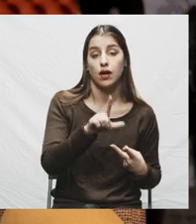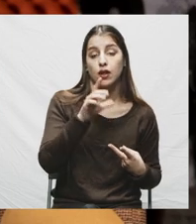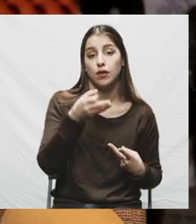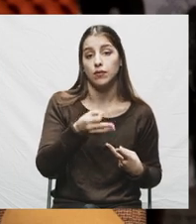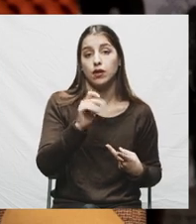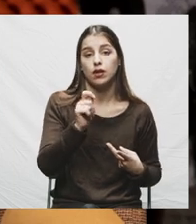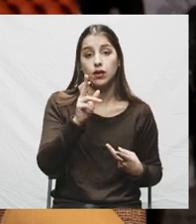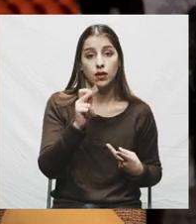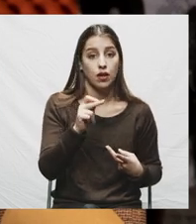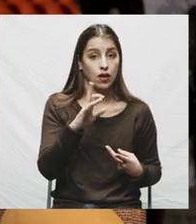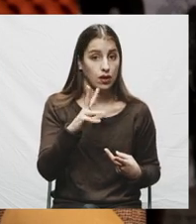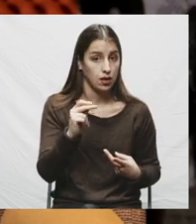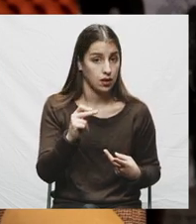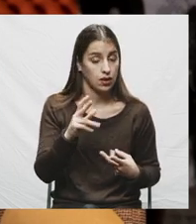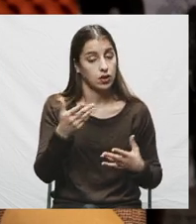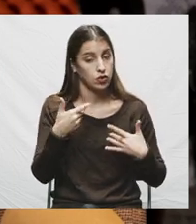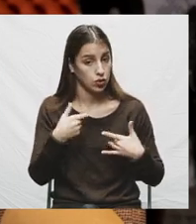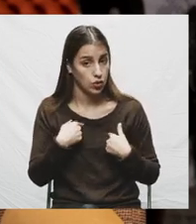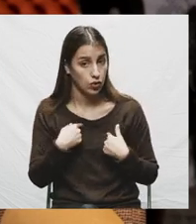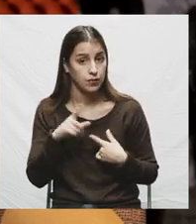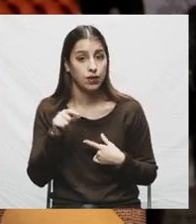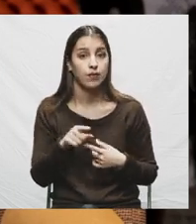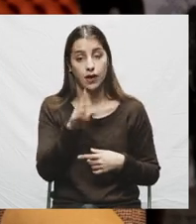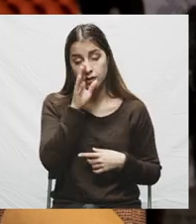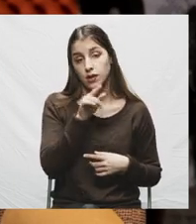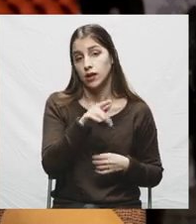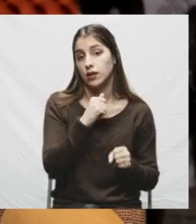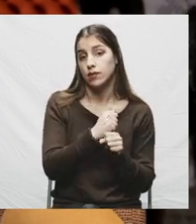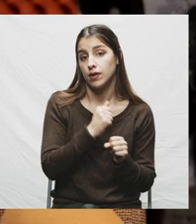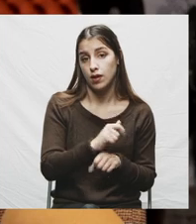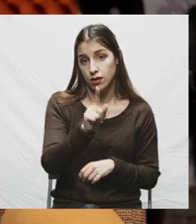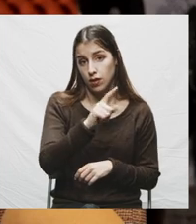instead of doing other things to earn money, when he wasn’t working artistically,